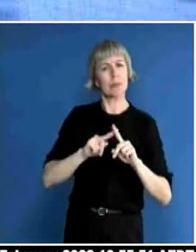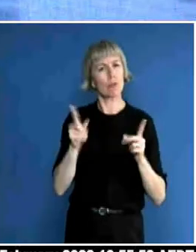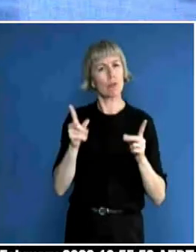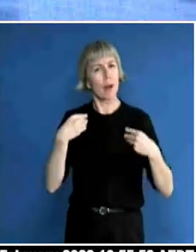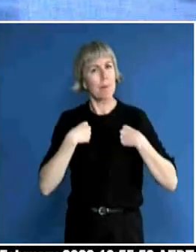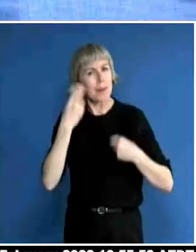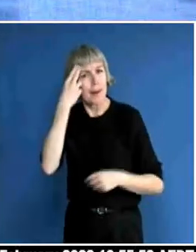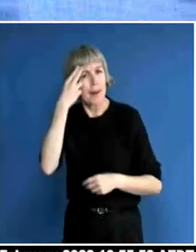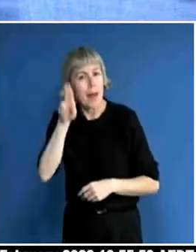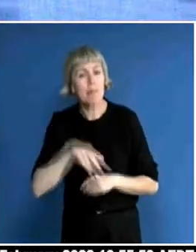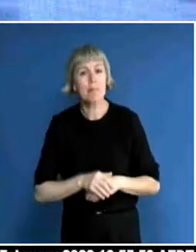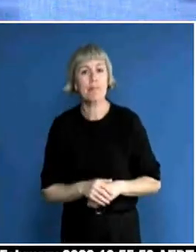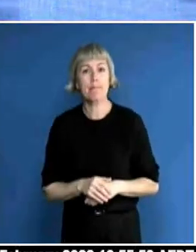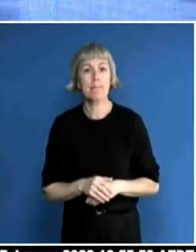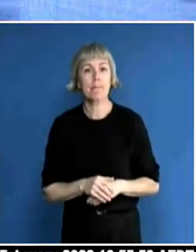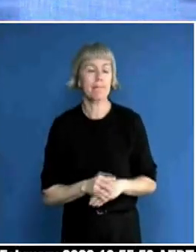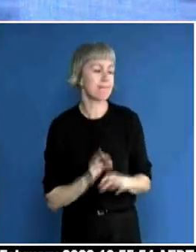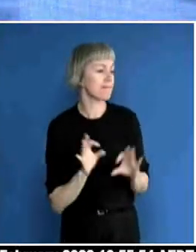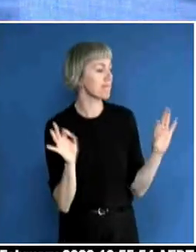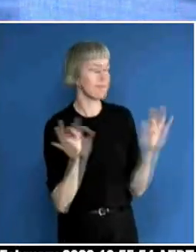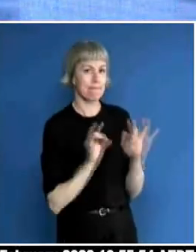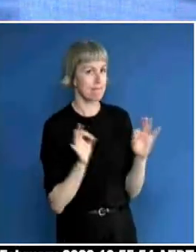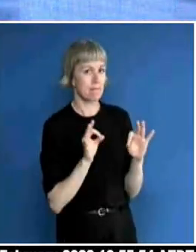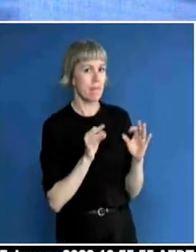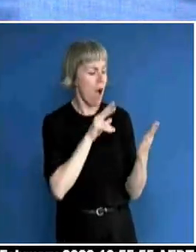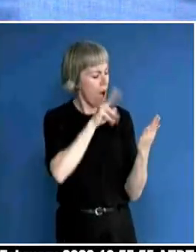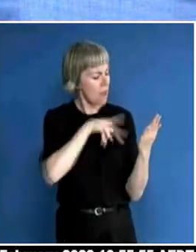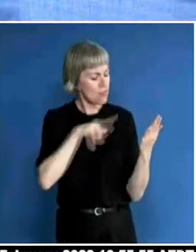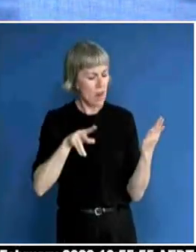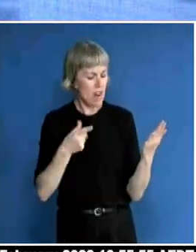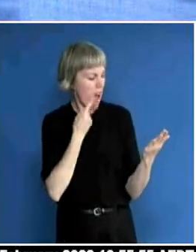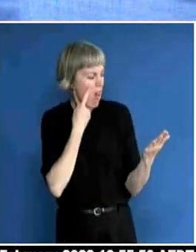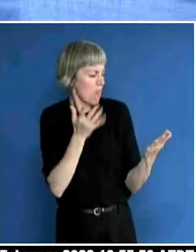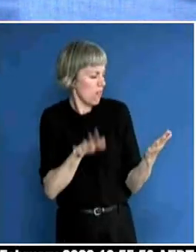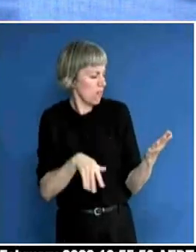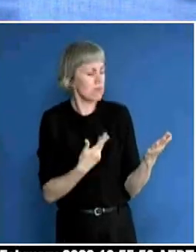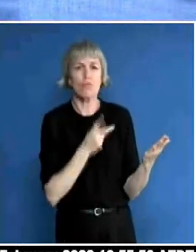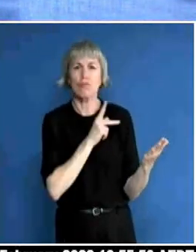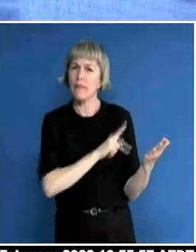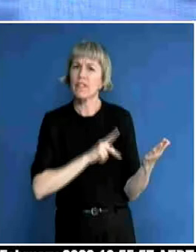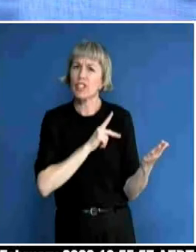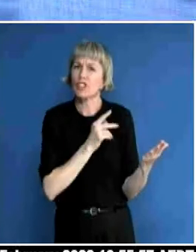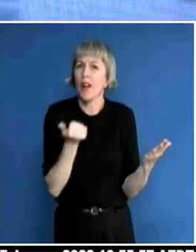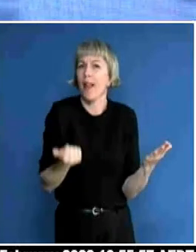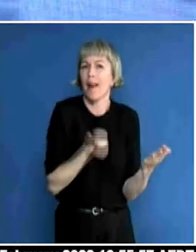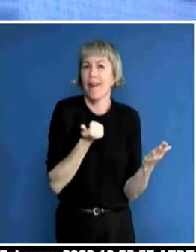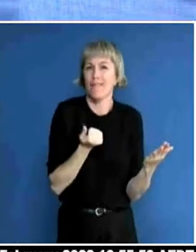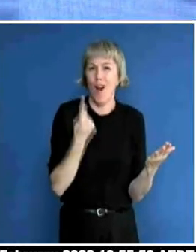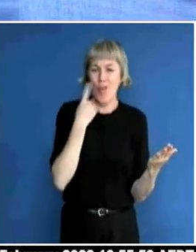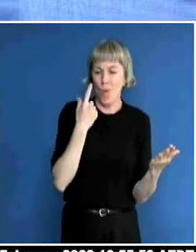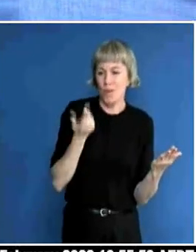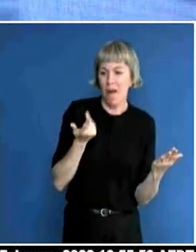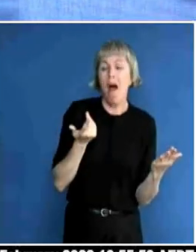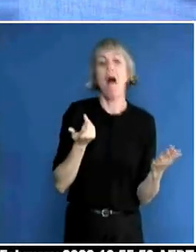It looked all very professional and I assumed as a big company that promotes and is